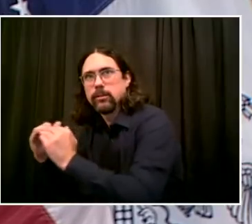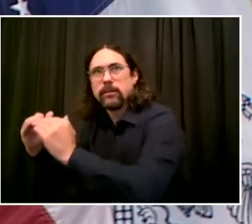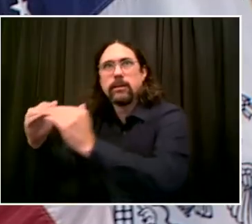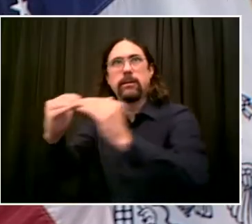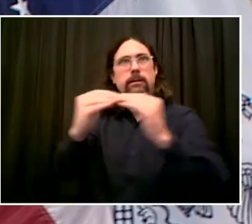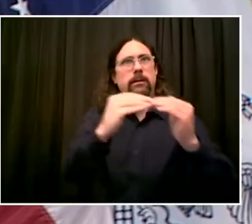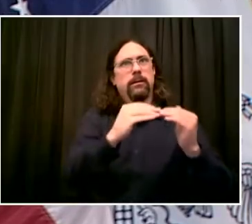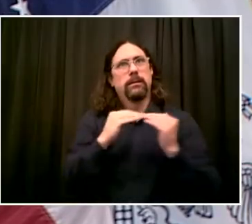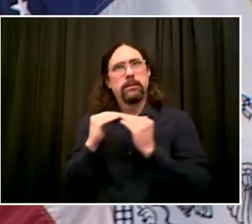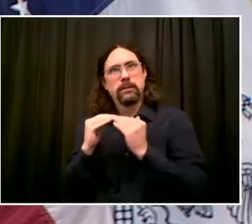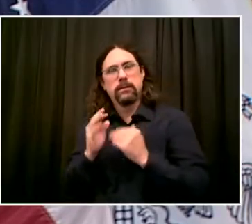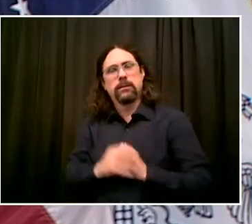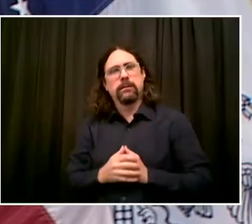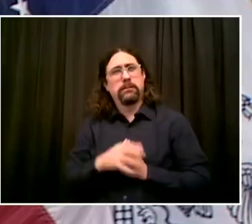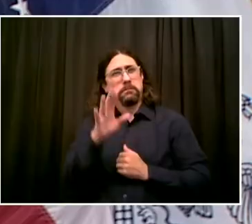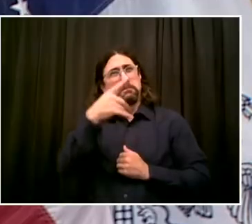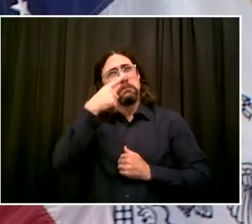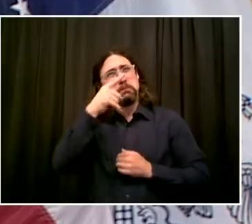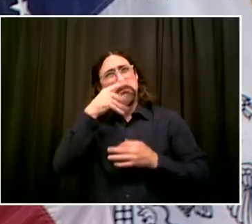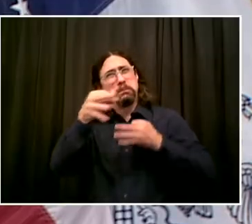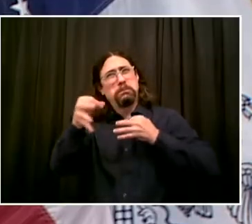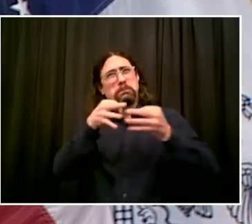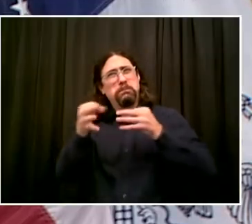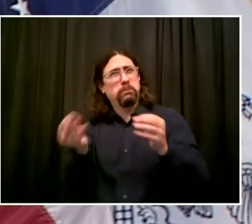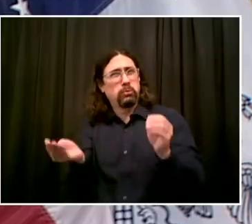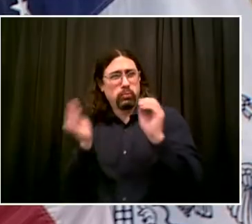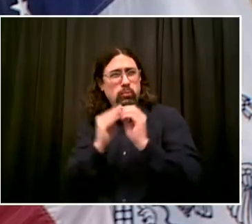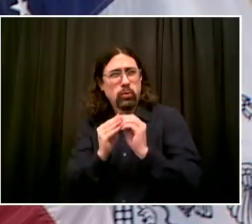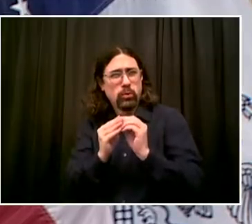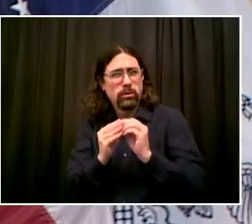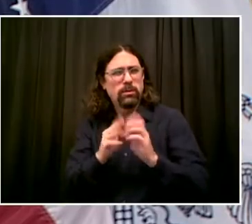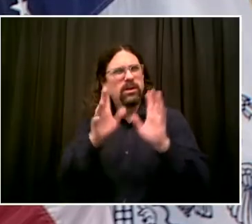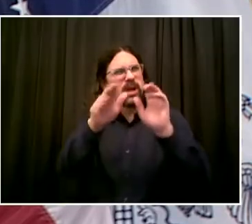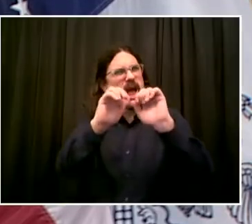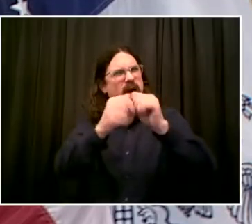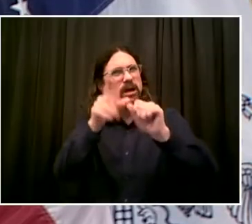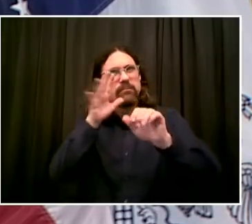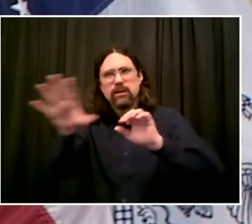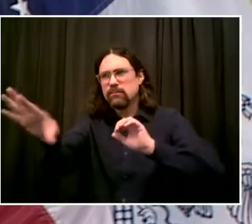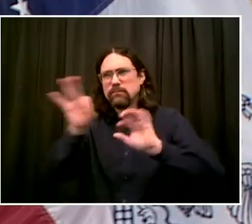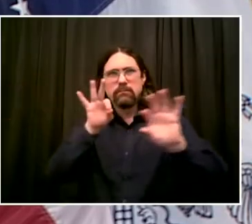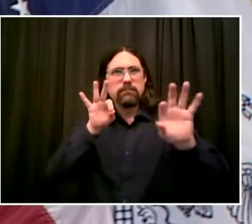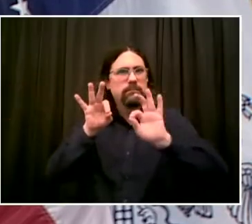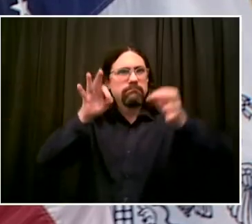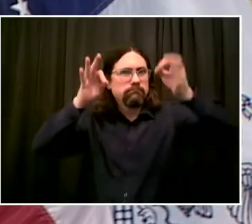RACIAL EQUALITY. I'M WONDERING IF YOU CAN SAY MORE ABOUT THAT. IS THAT HOW YOUR PRAYER TRIES